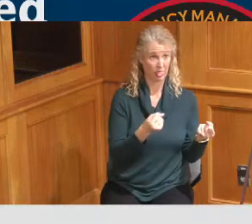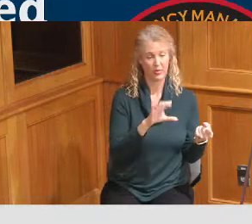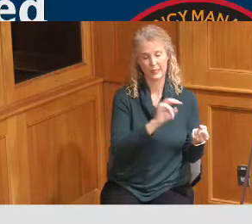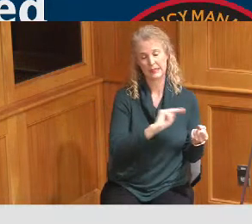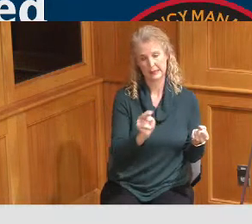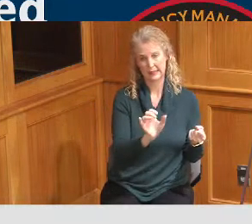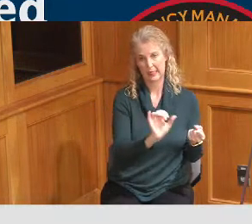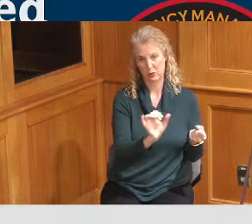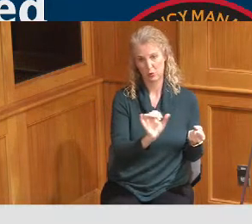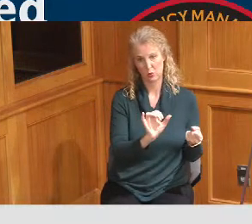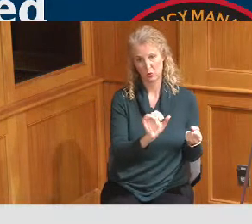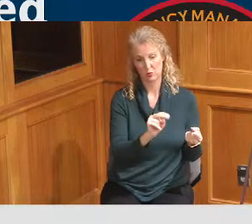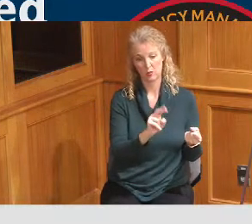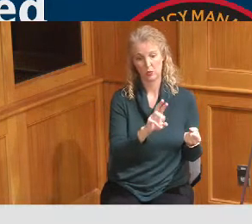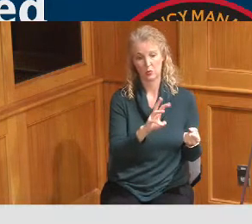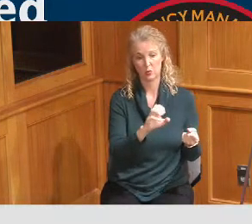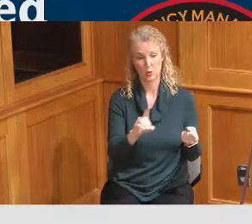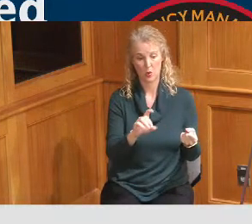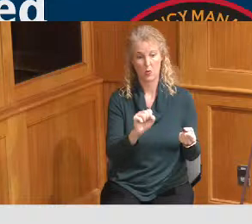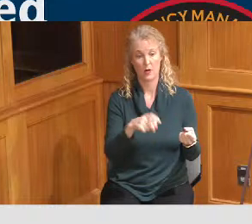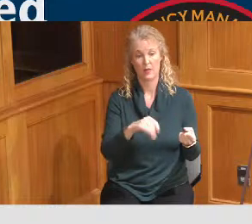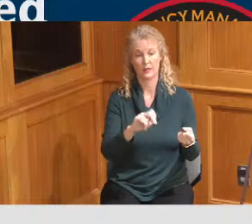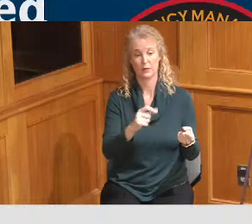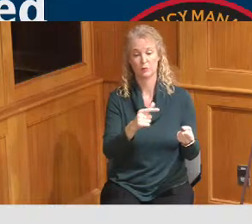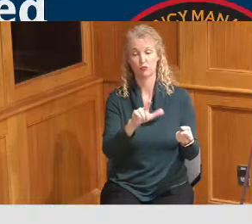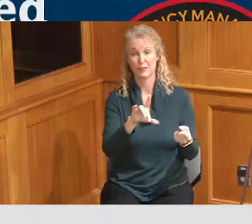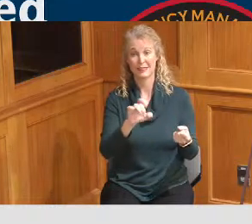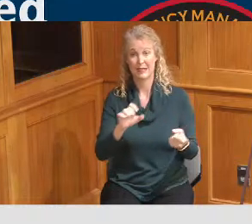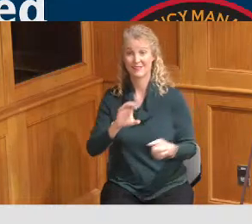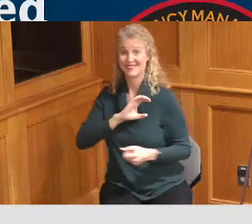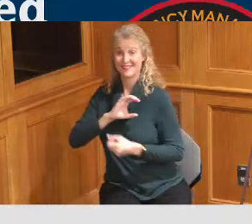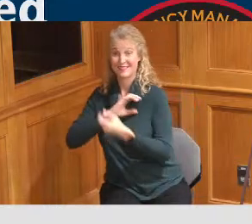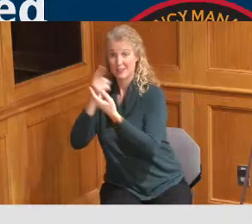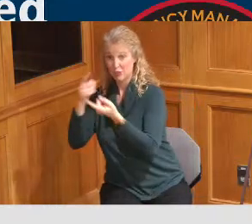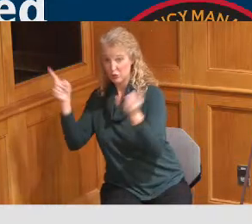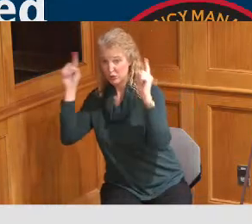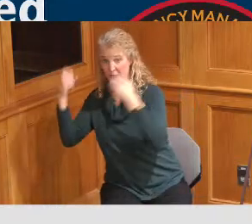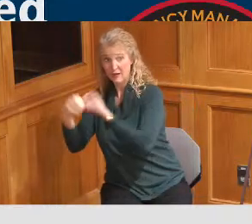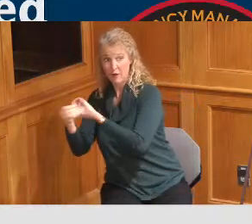health and Norwood and Springdale the Sheriff's Office law enforcement obviously a huge partner we